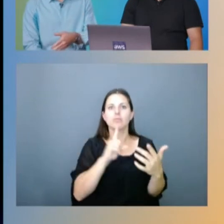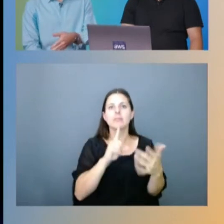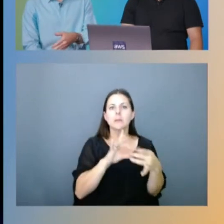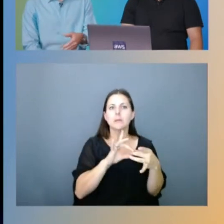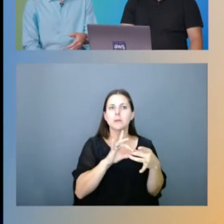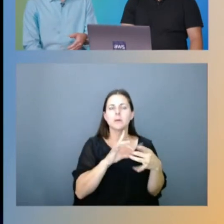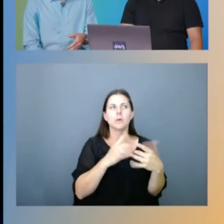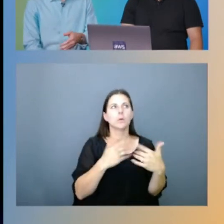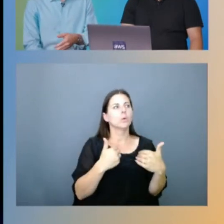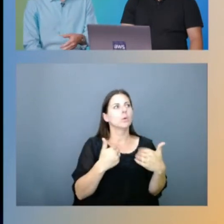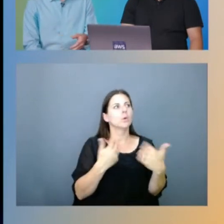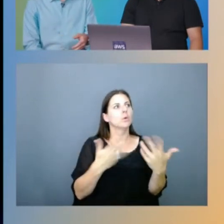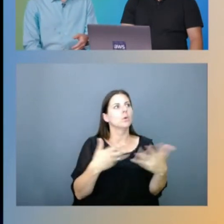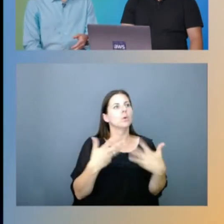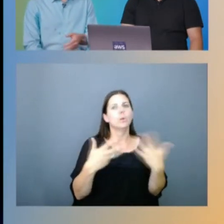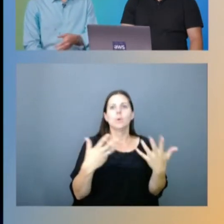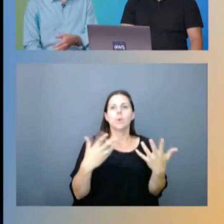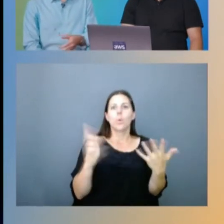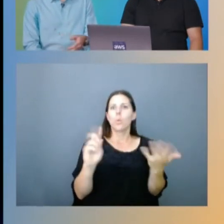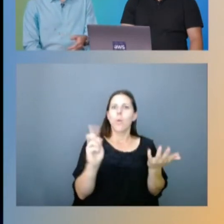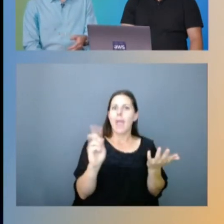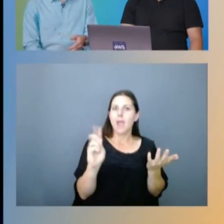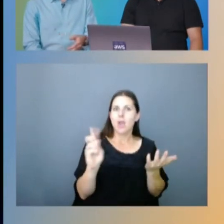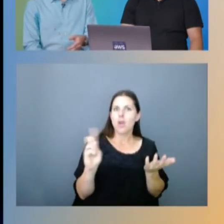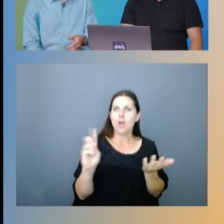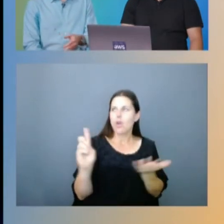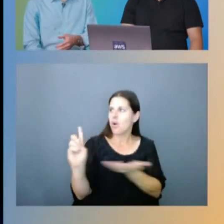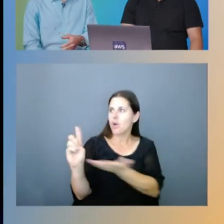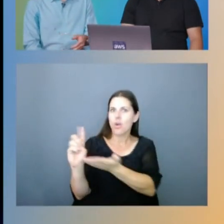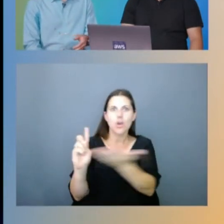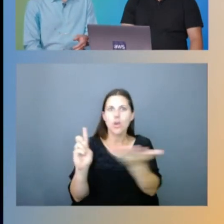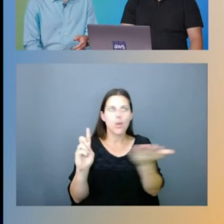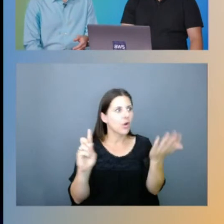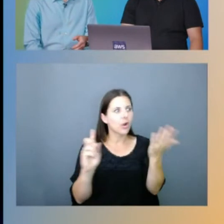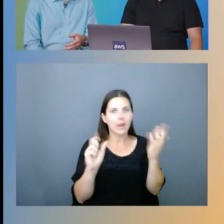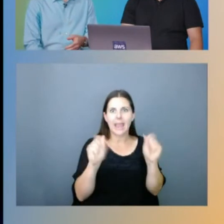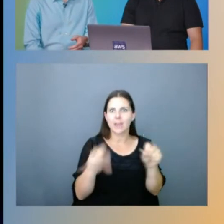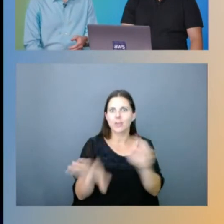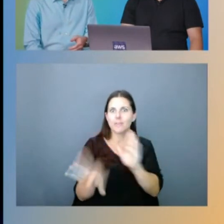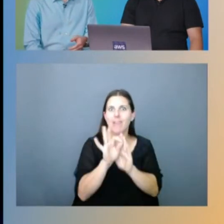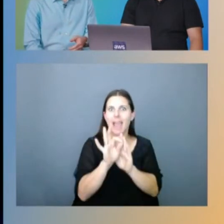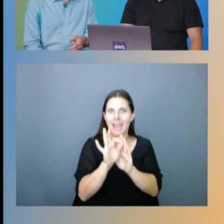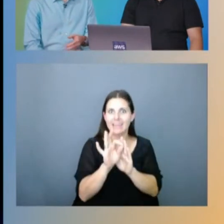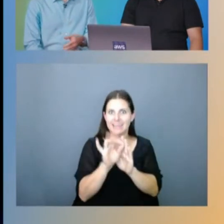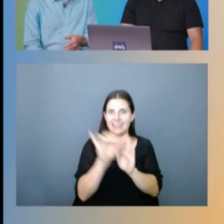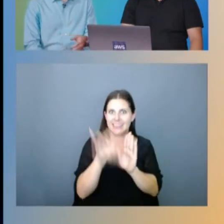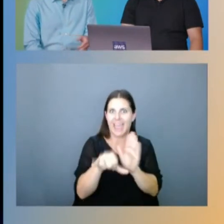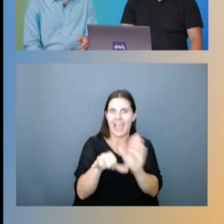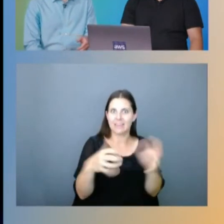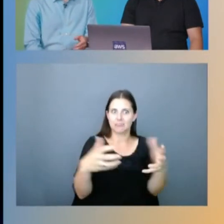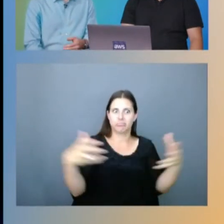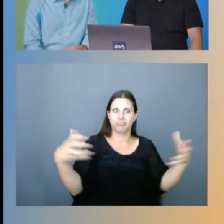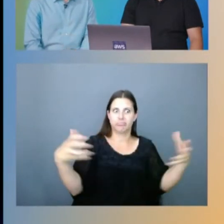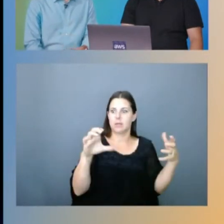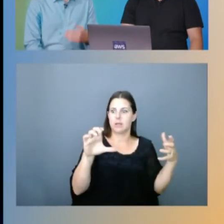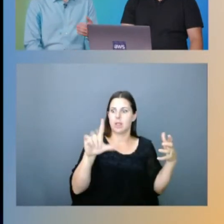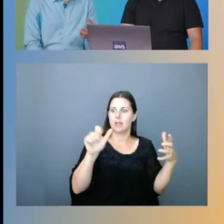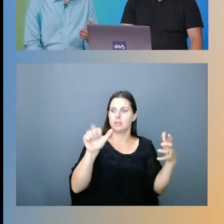where else are you able to kind of get those number of clusters other than if you kind of expand in the cloud? I think that's one of the advantages of the offerings